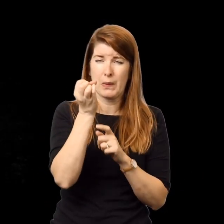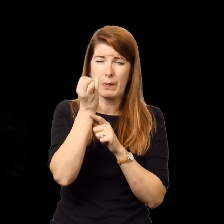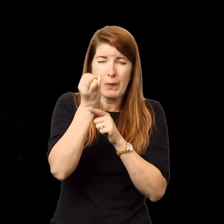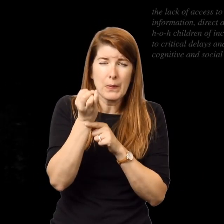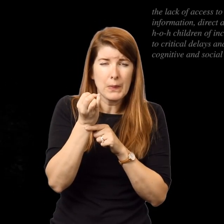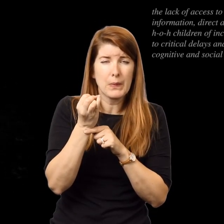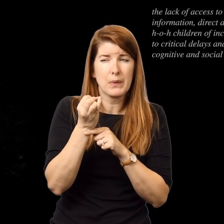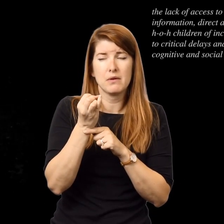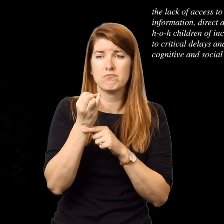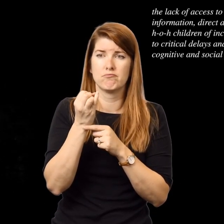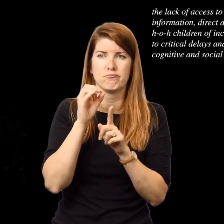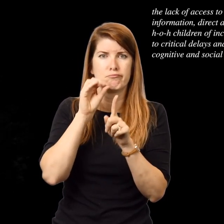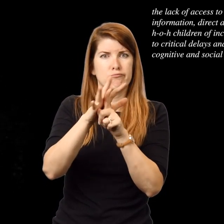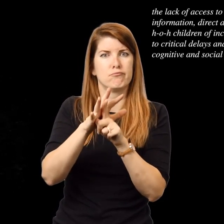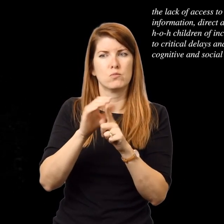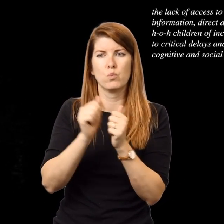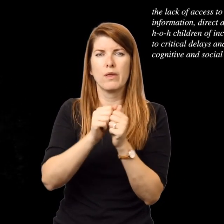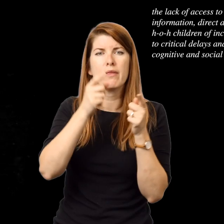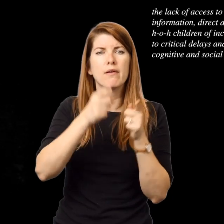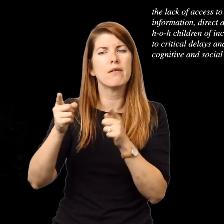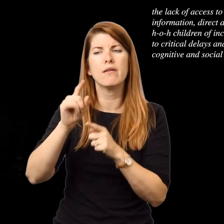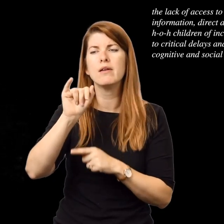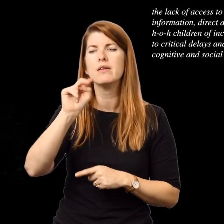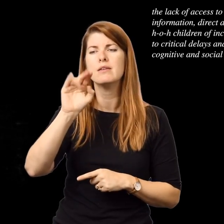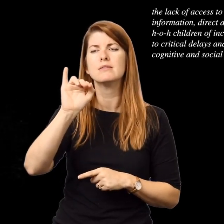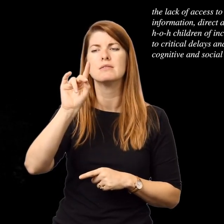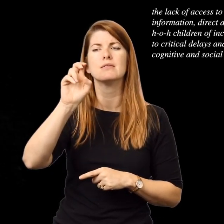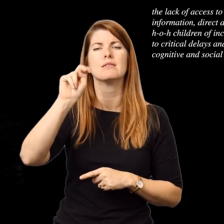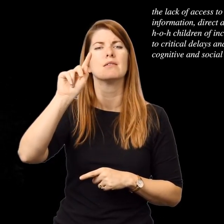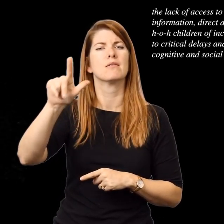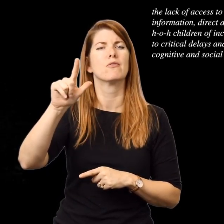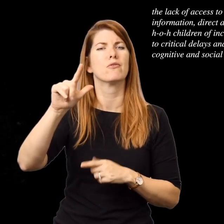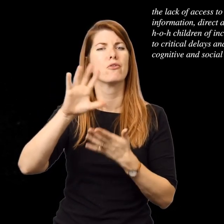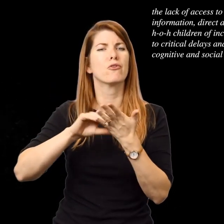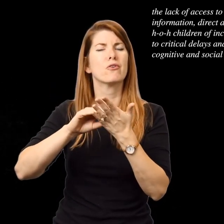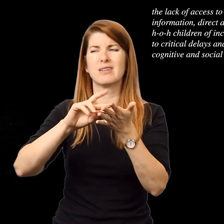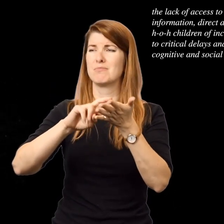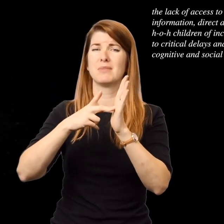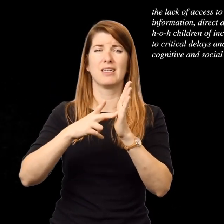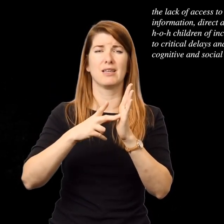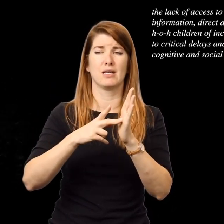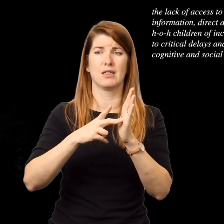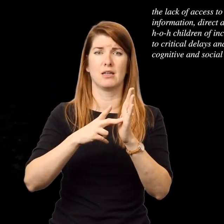and incidental learning is learning without a direct attempt.